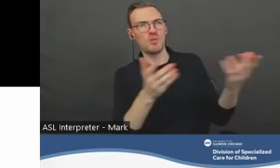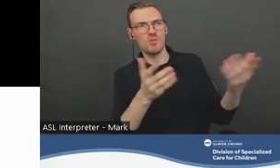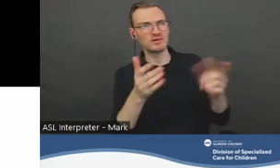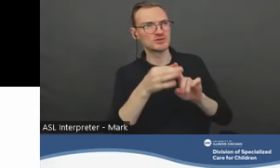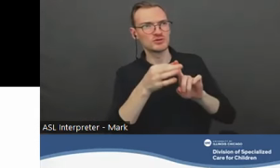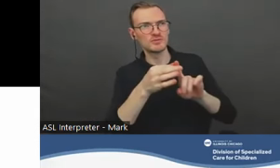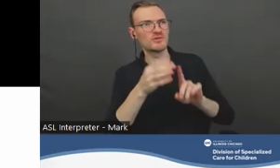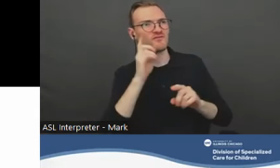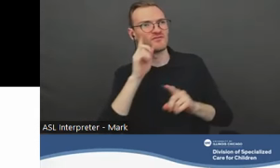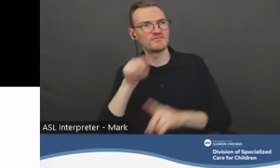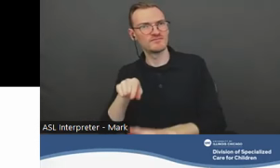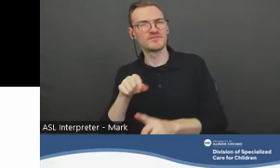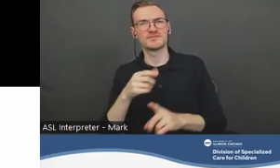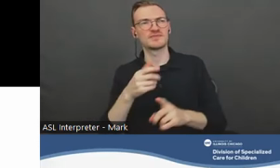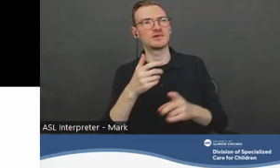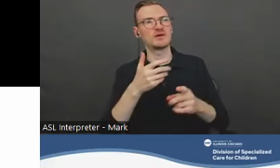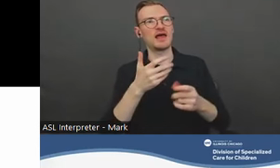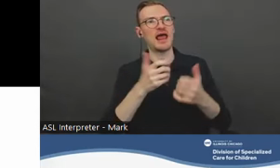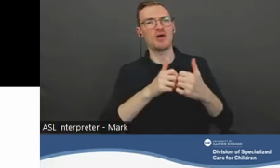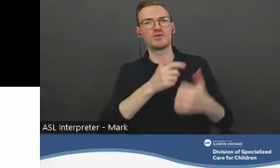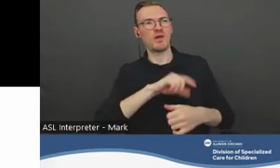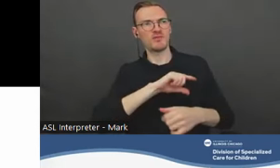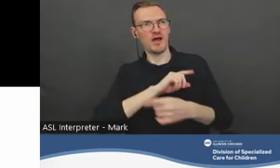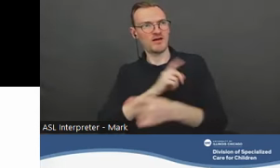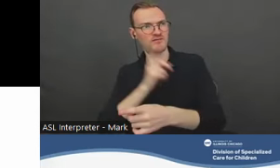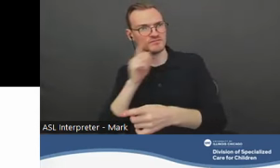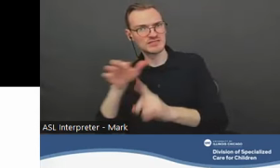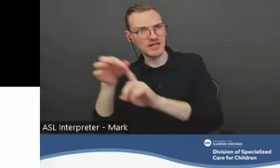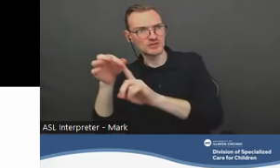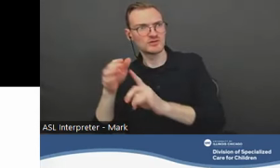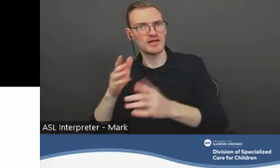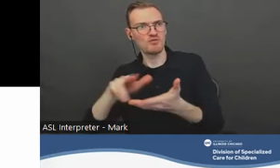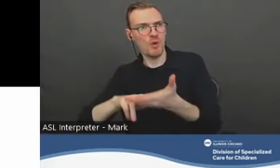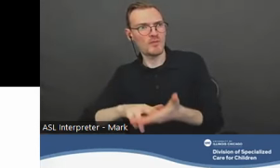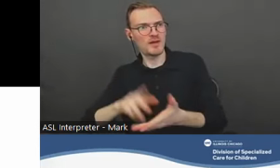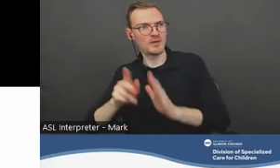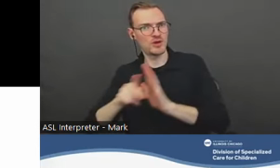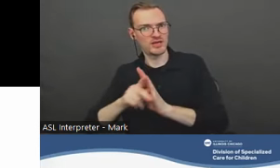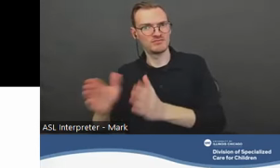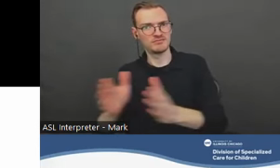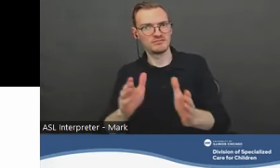all right so we're gonna talk about um another way that you can get private insurance and